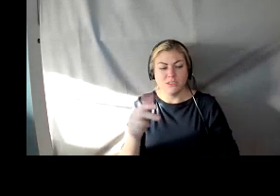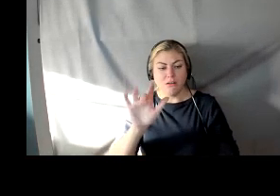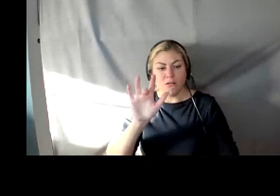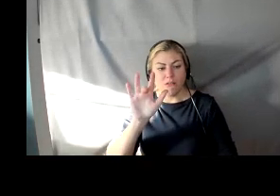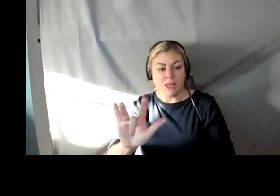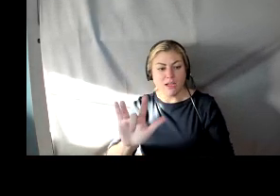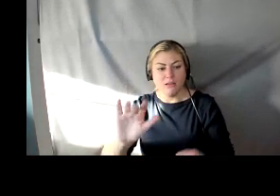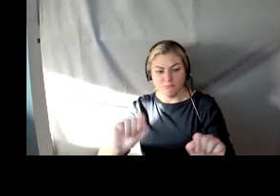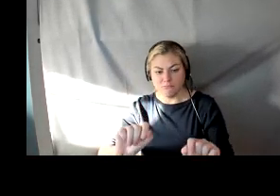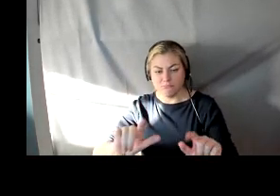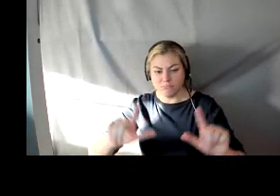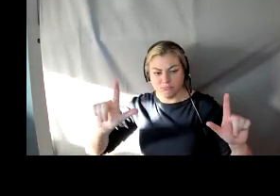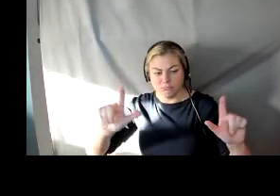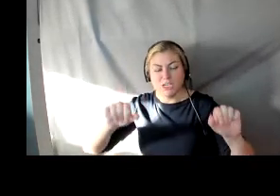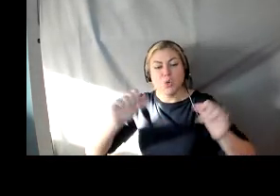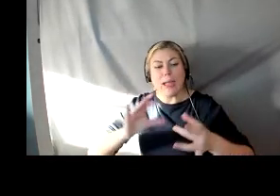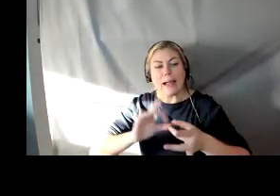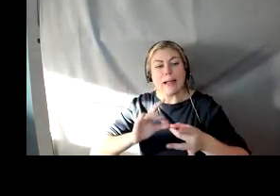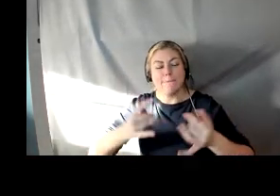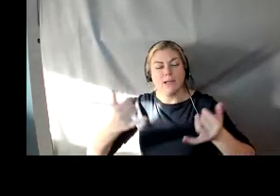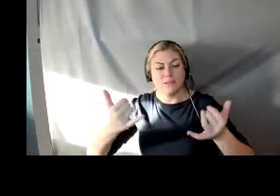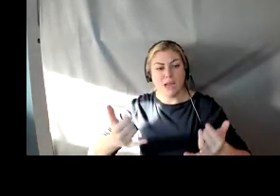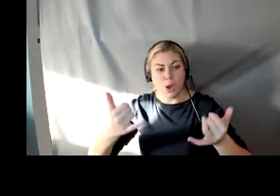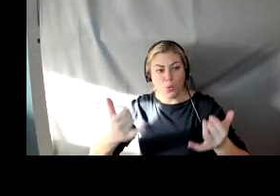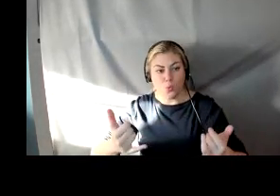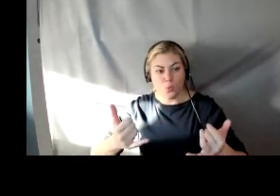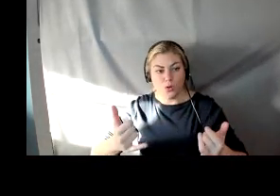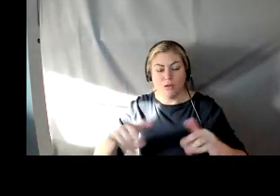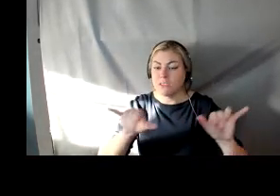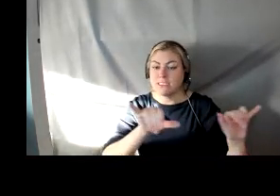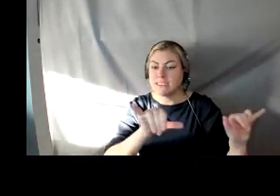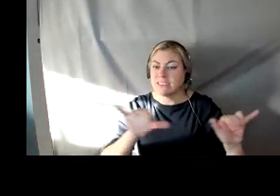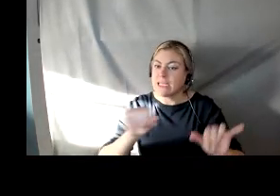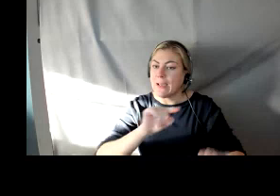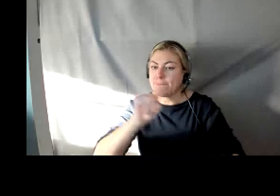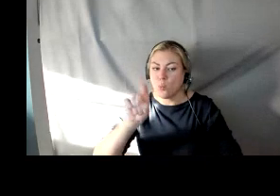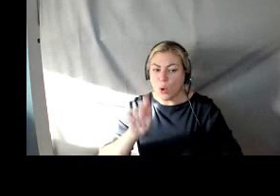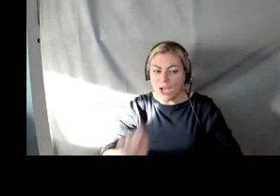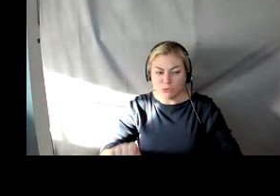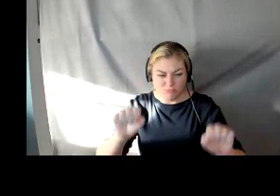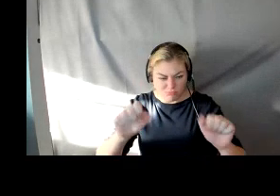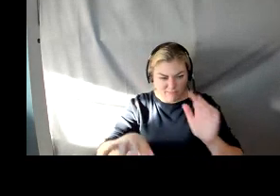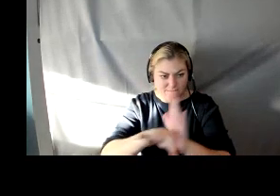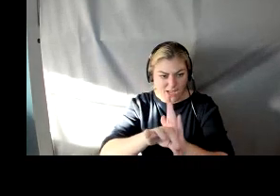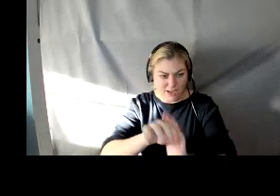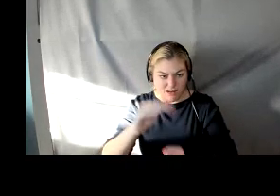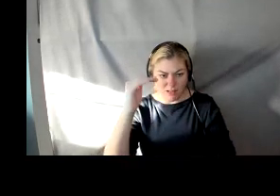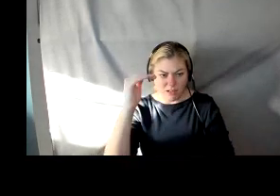And these same questions that we have on the slides are here on this web page for you to look at and consider.